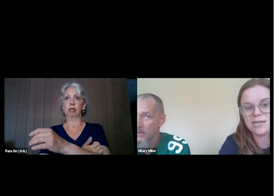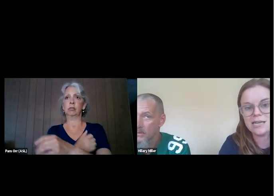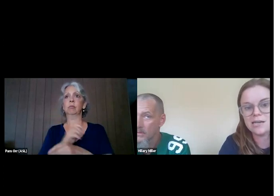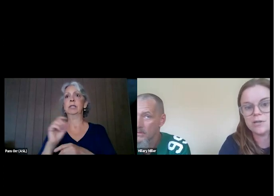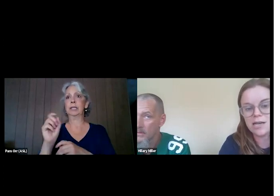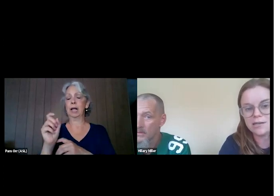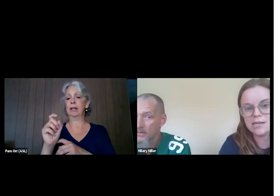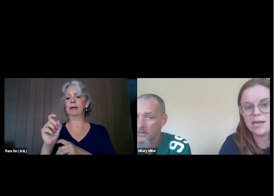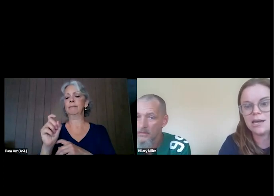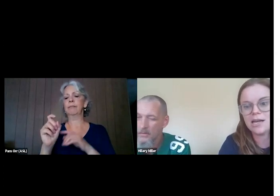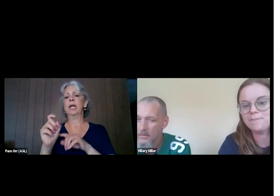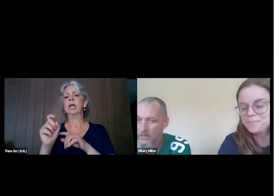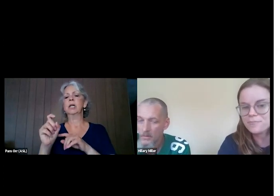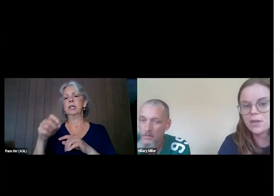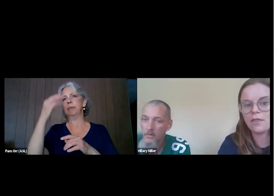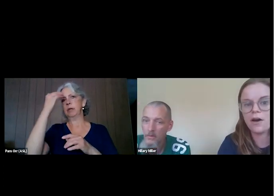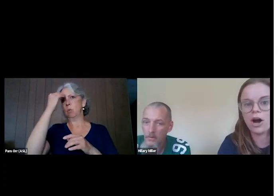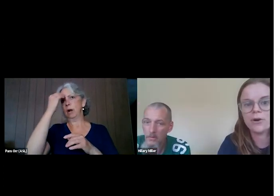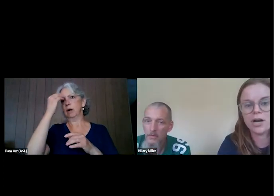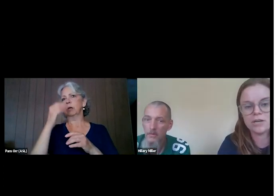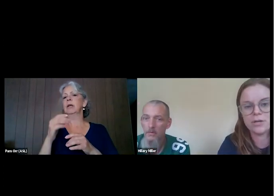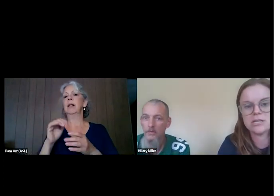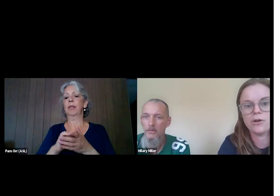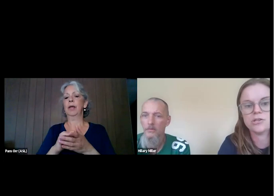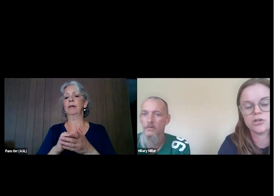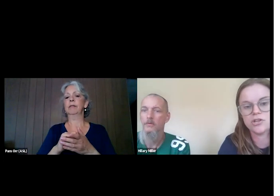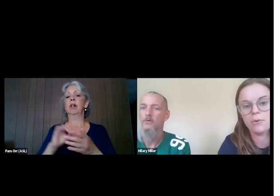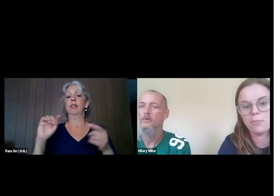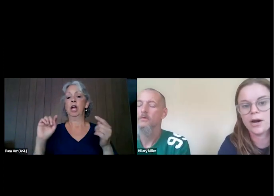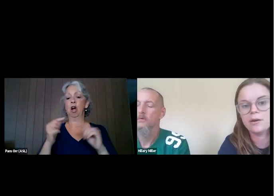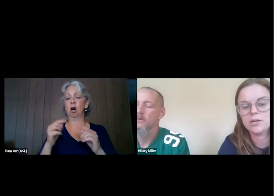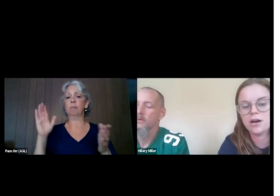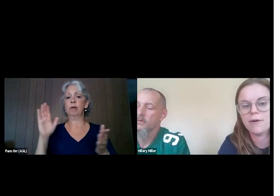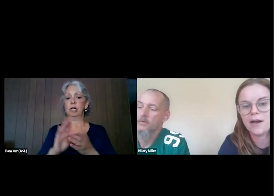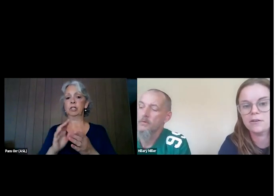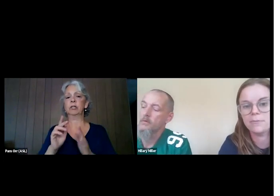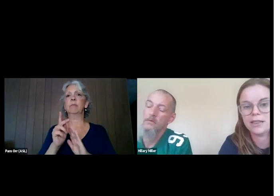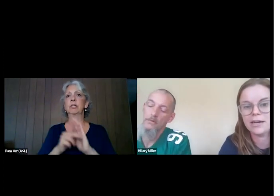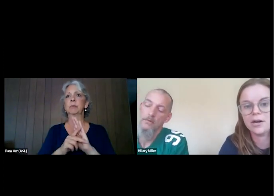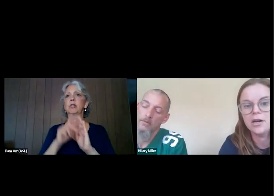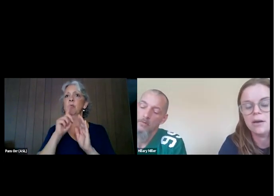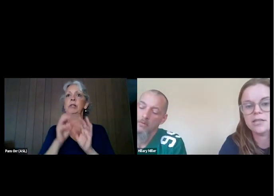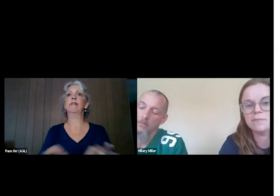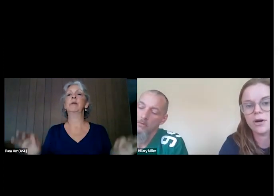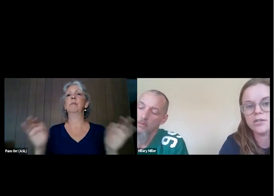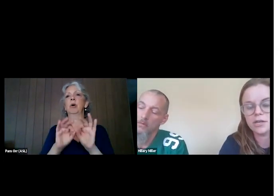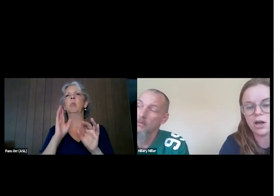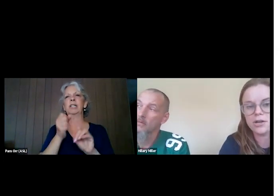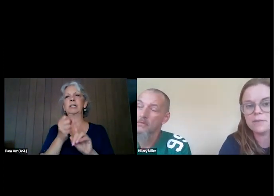that are tainted with xylazine, is that the harm reduction principles are so important, and we'll talk about that a little bit later, but it's important to acknowledge